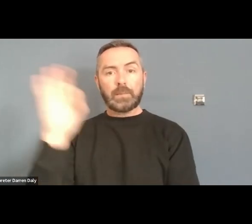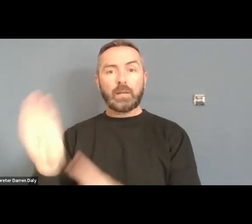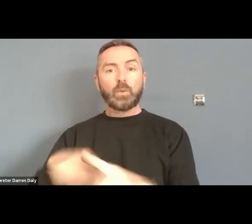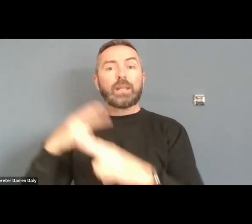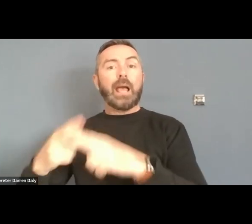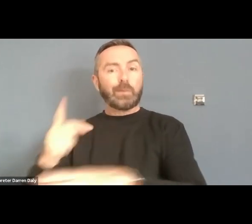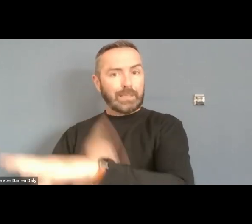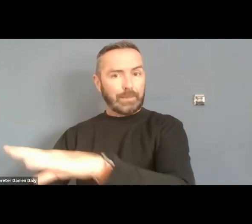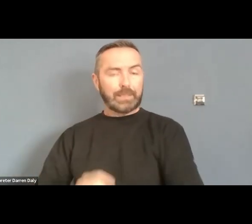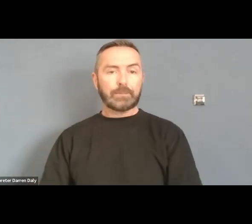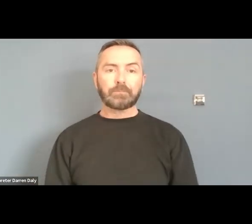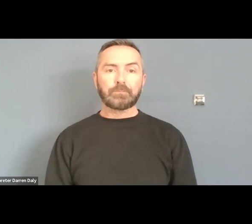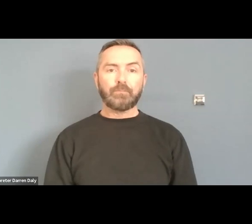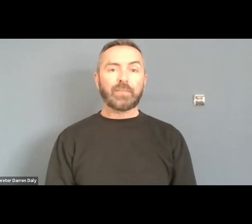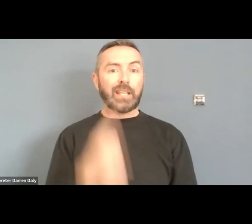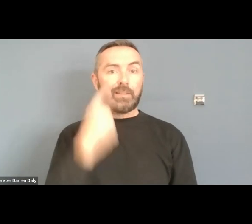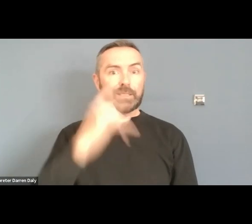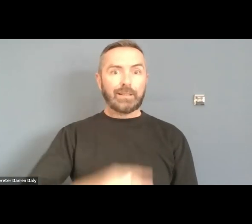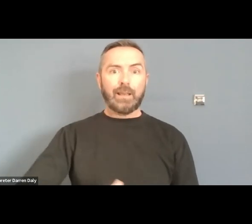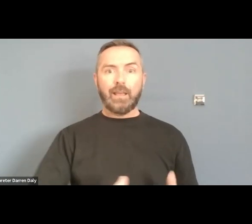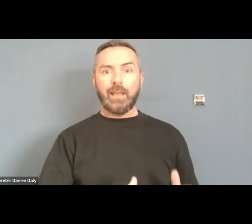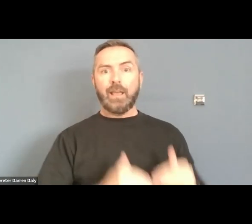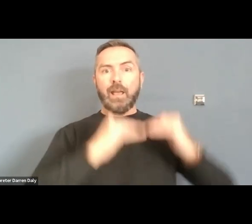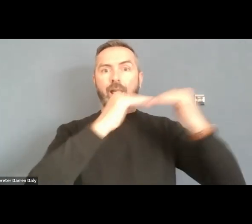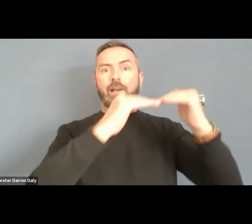Then if we look at the high well-being scores we, can see 15% of